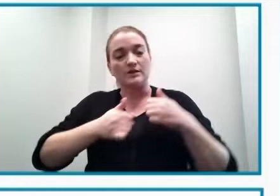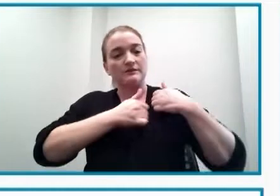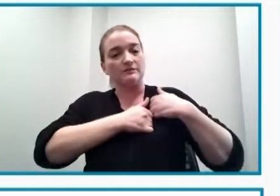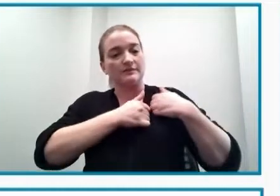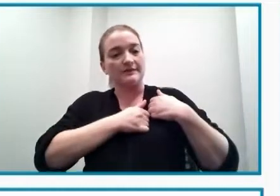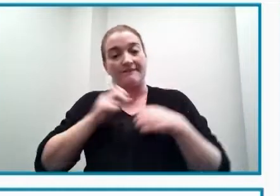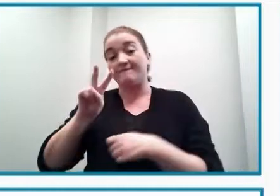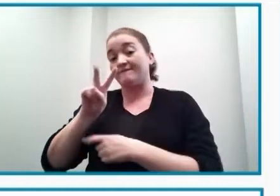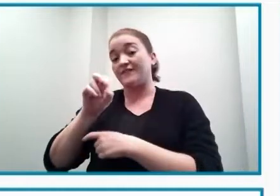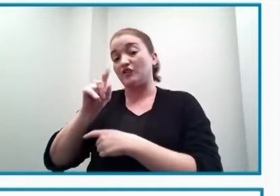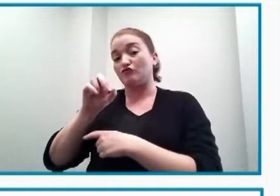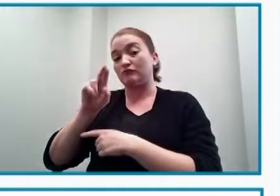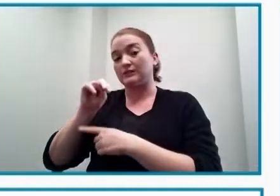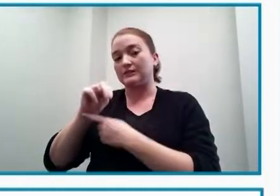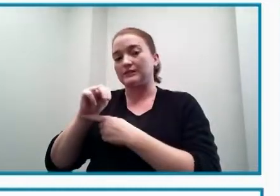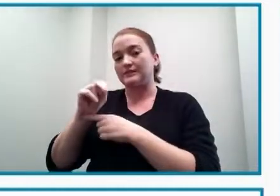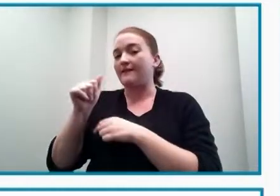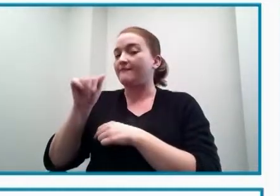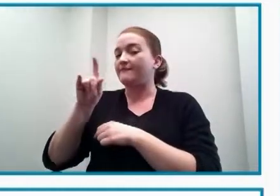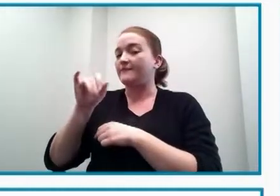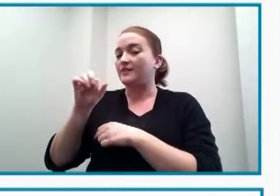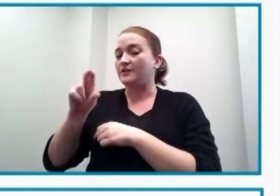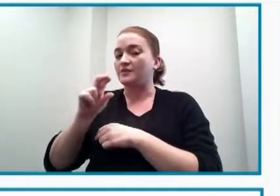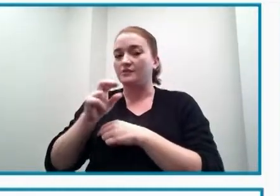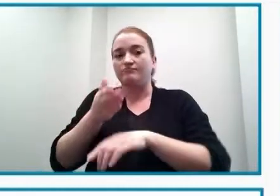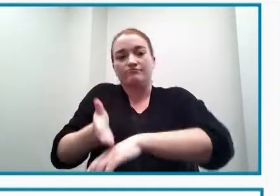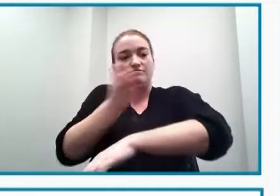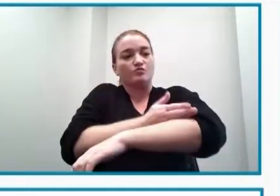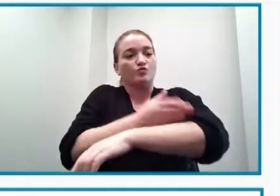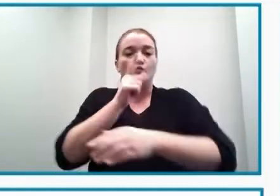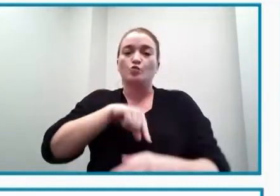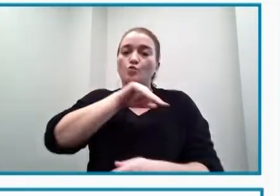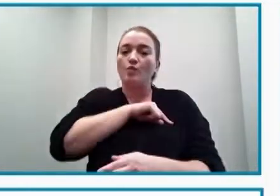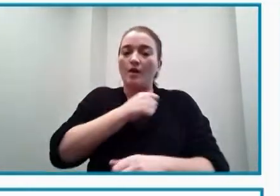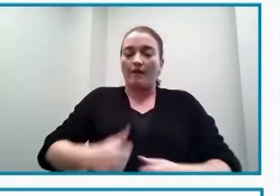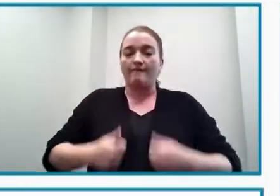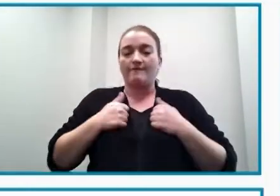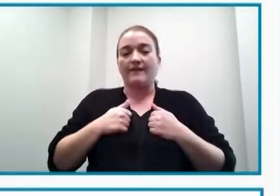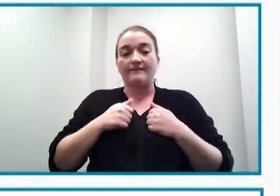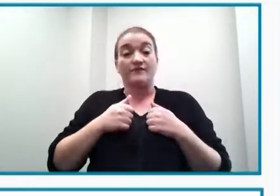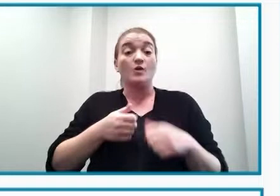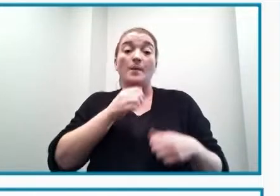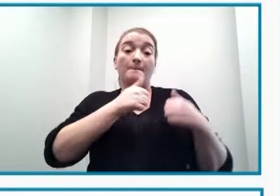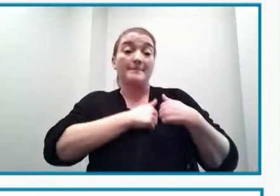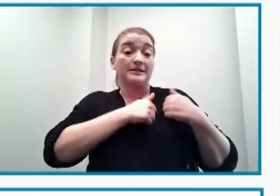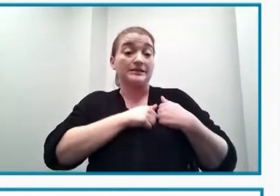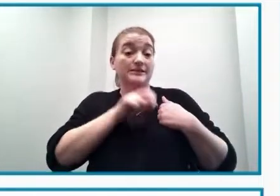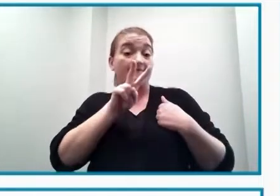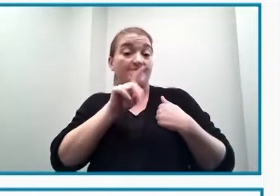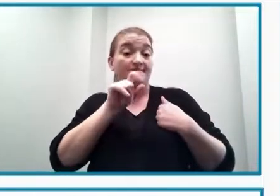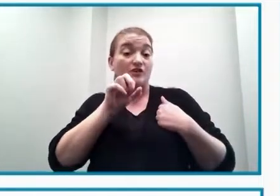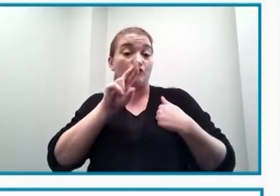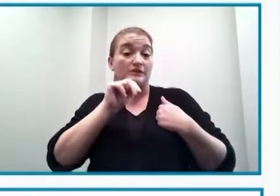and quality of life for military and veteran populations exposed to trauma as well as their families and caregivers.